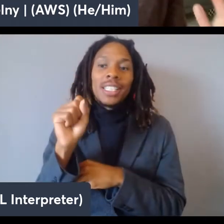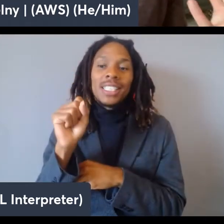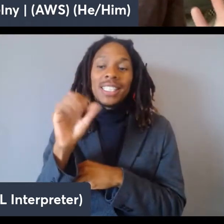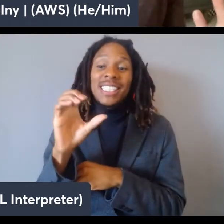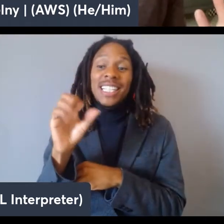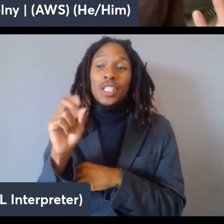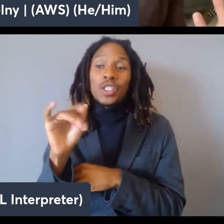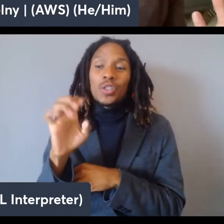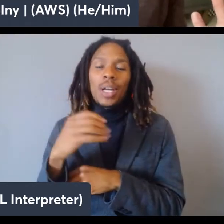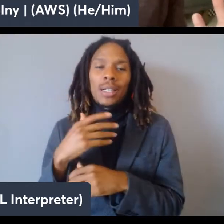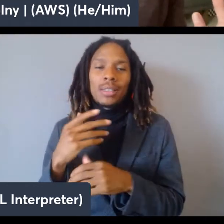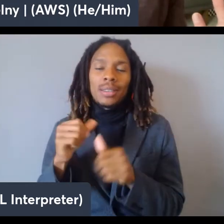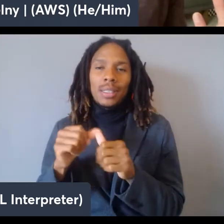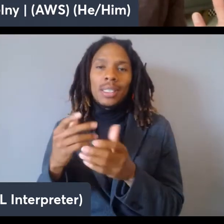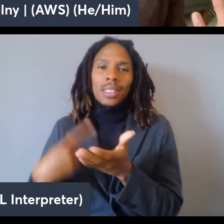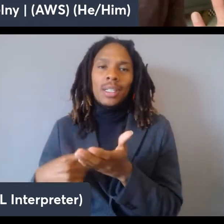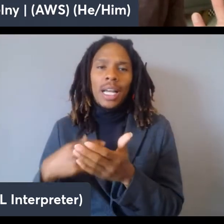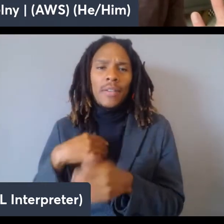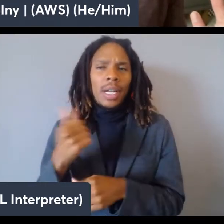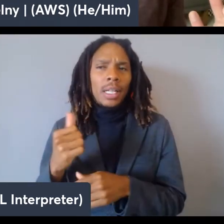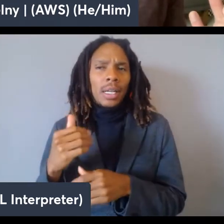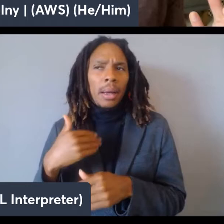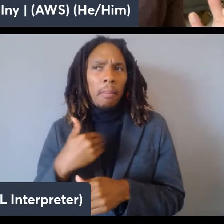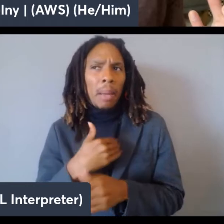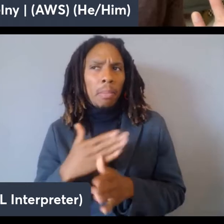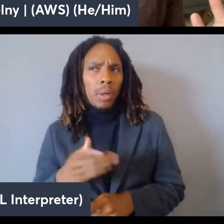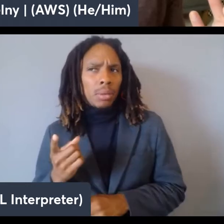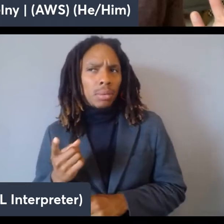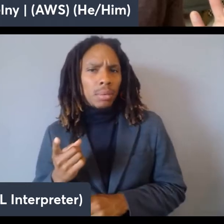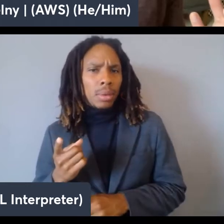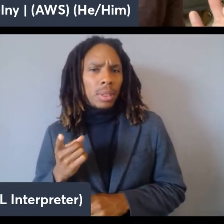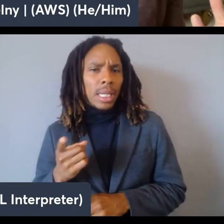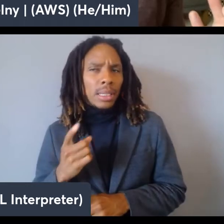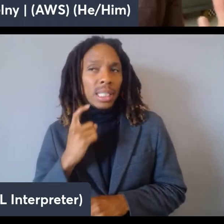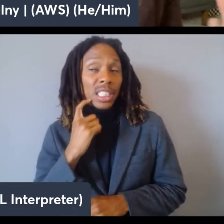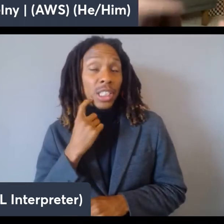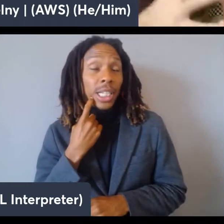there was another C-suite member that was very jealous that they didn't get